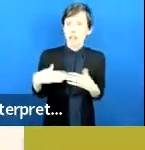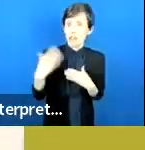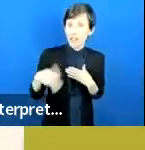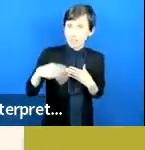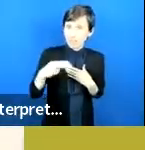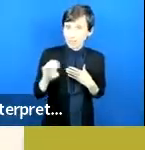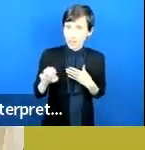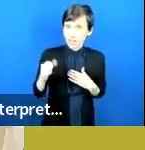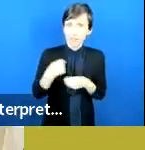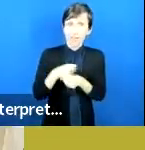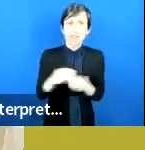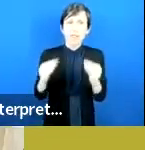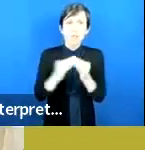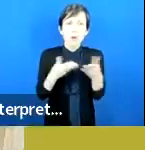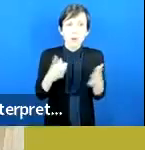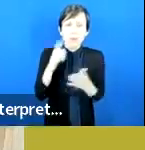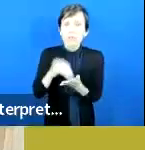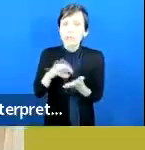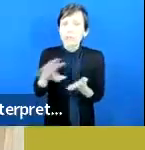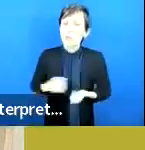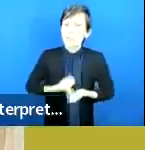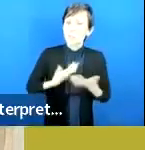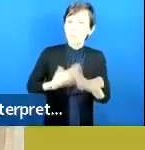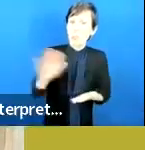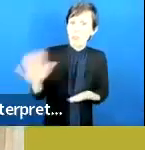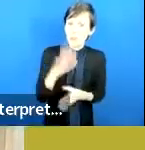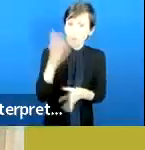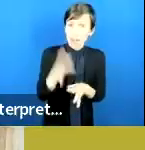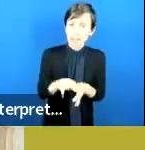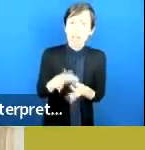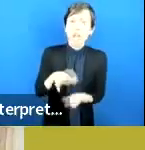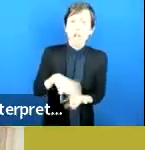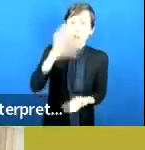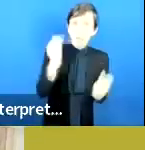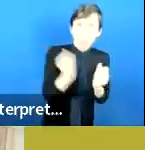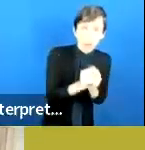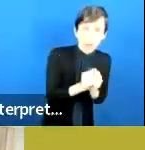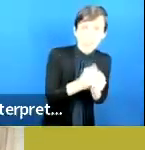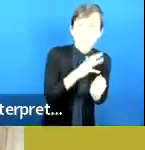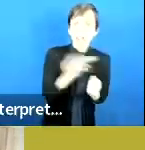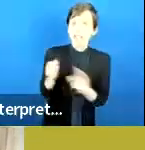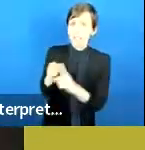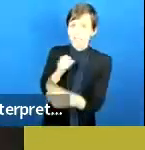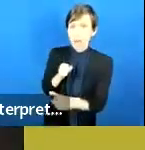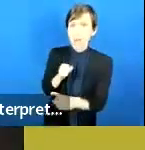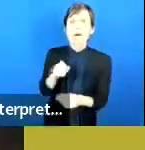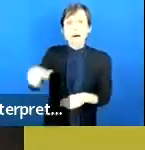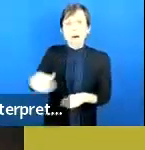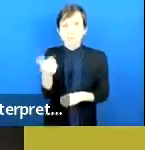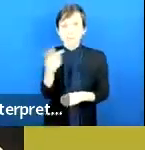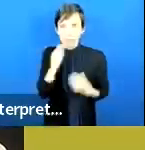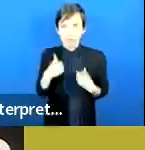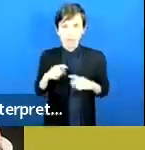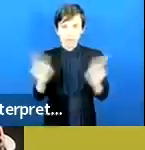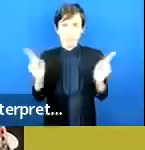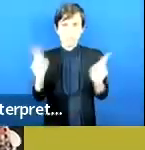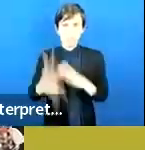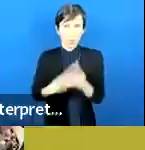for students to express their faith and learn with and from others with differing worldviews. This fall, we've just launched a steering committee